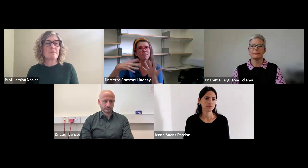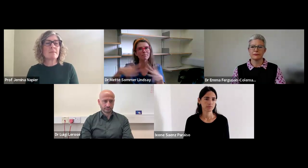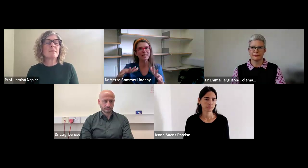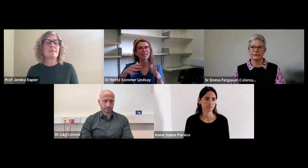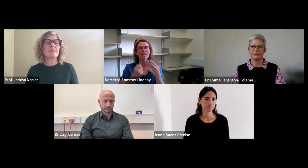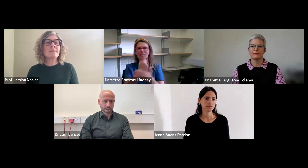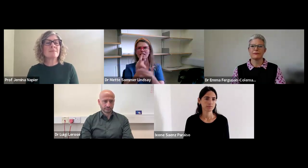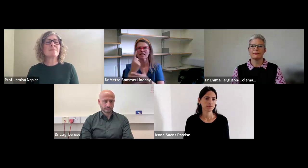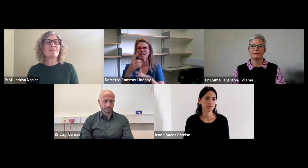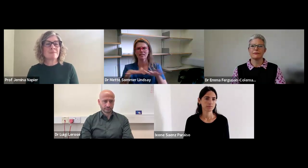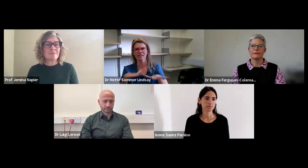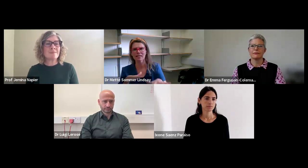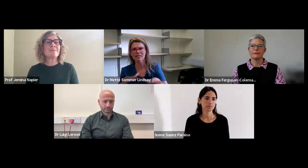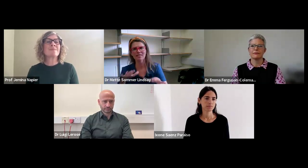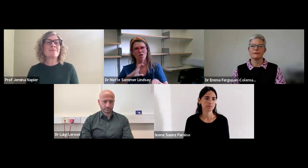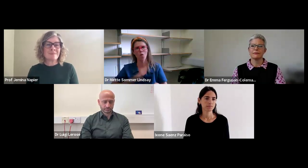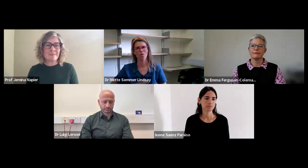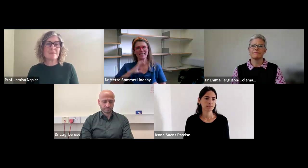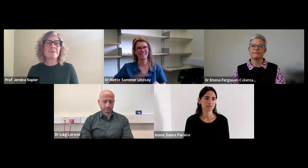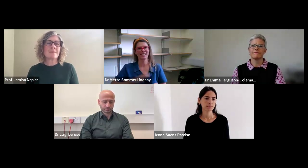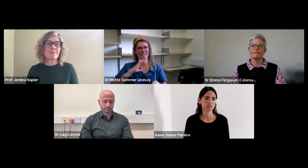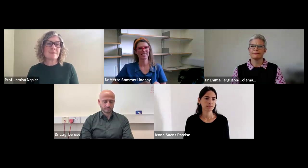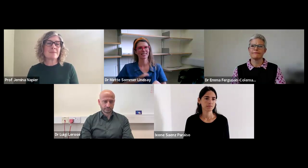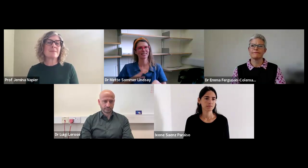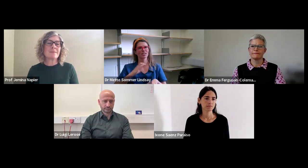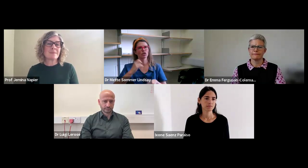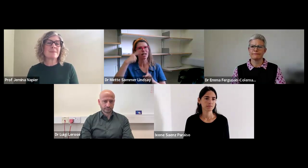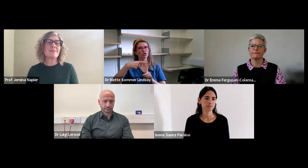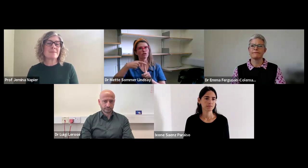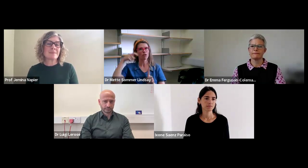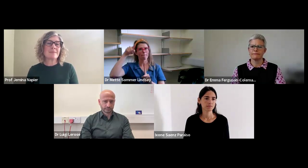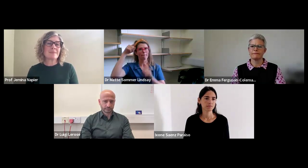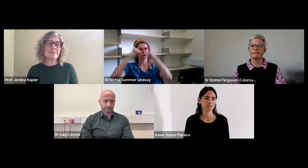authority as a lecturer or a marker so there was quite a lot of insecurity and lack of confidence